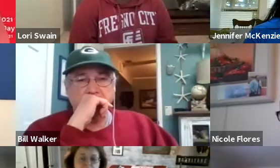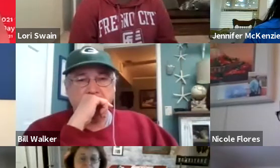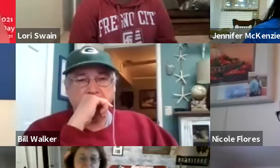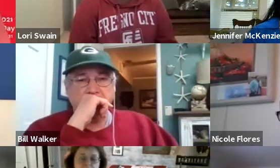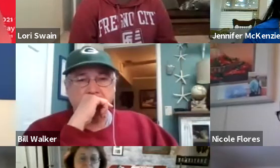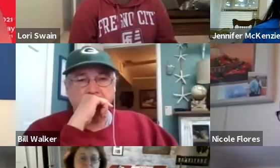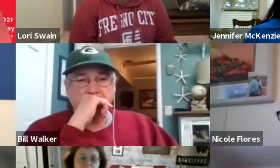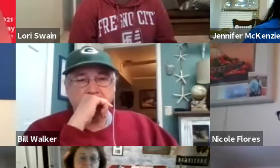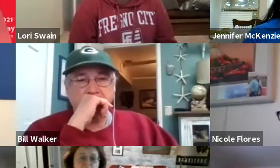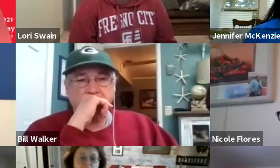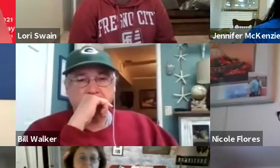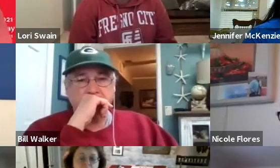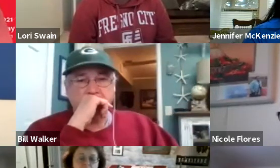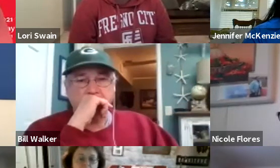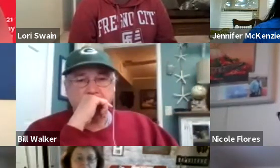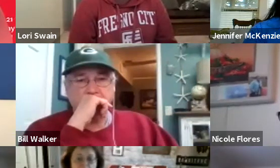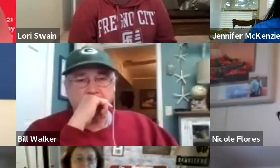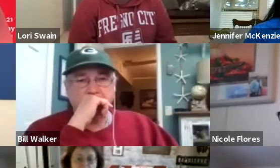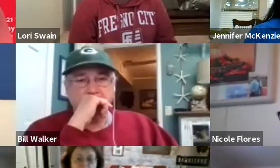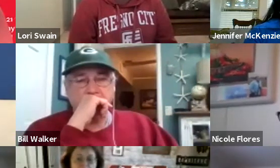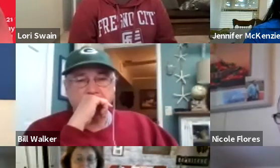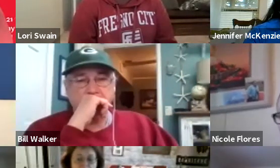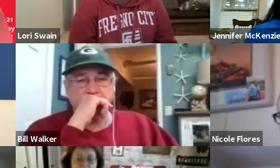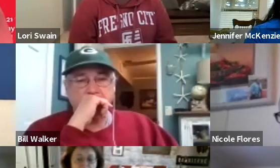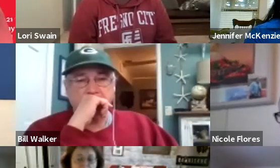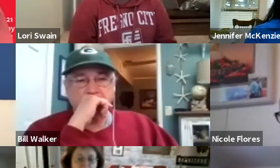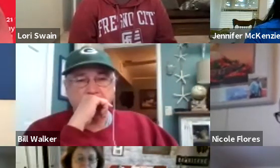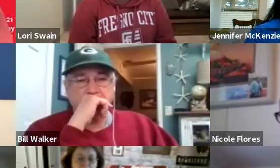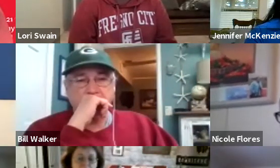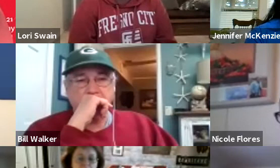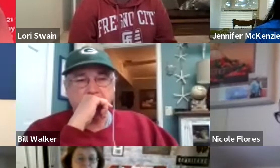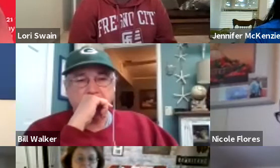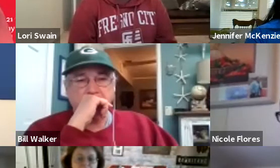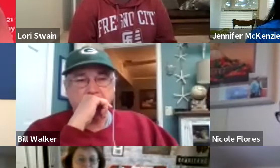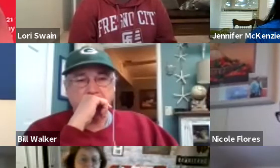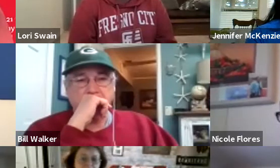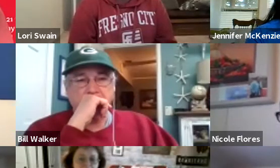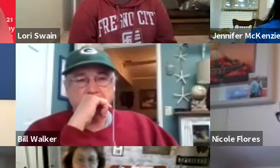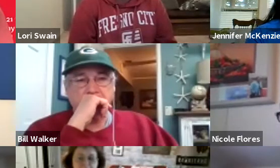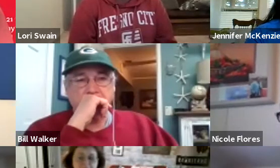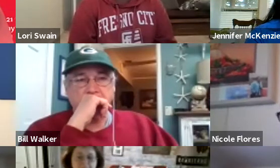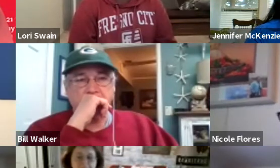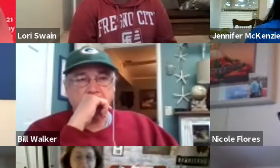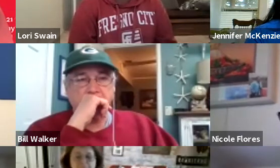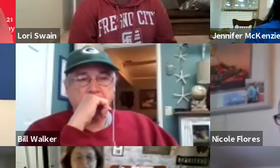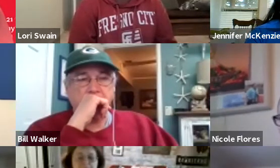everything guided pathways, because I just thought, wow, this is really amazing. And so I've just dove right in, and it kind of